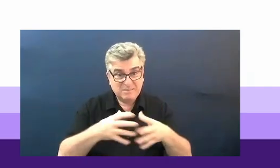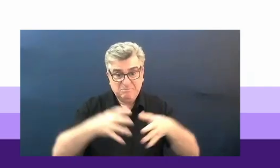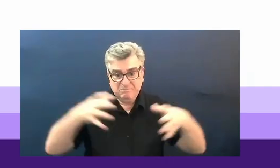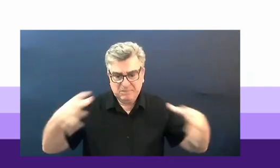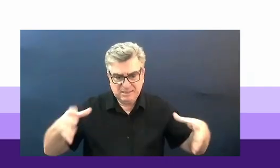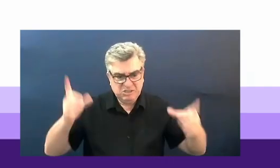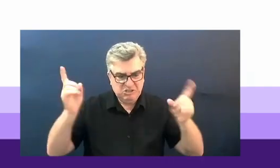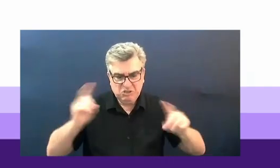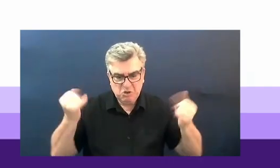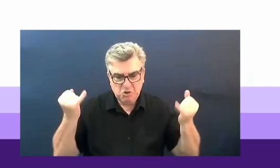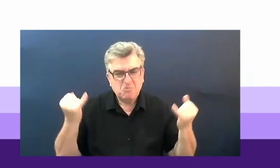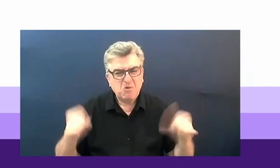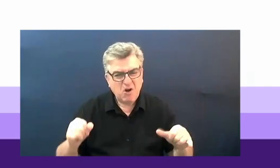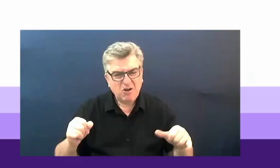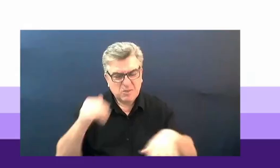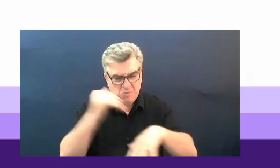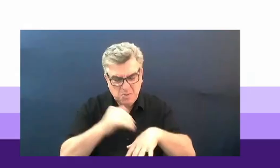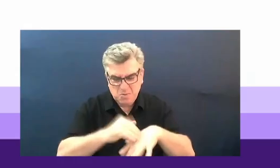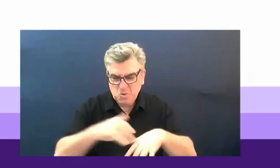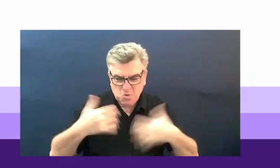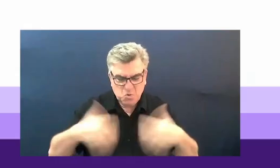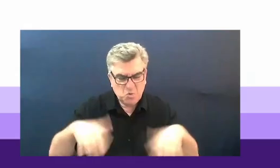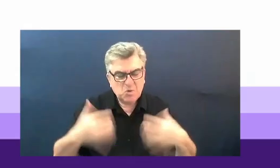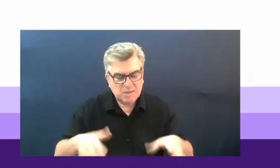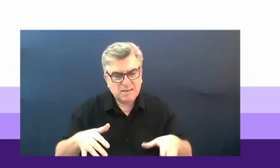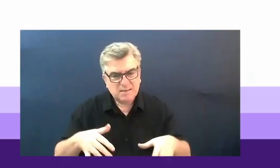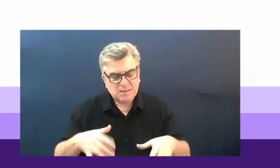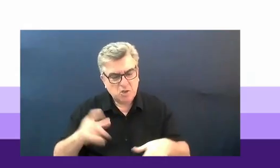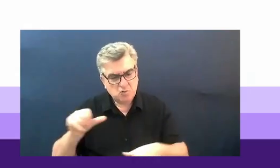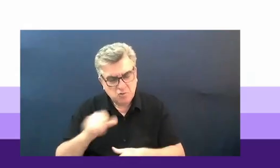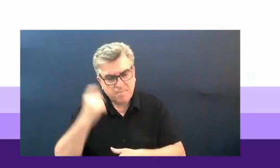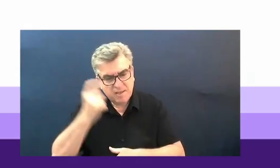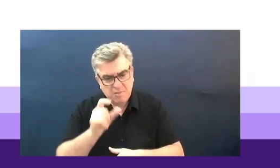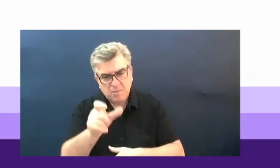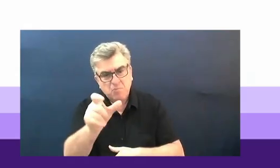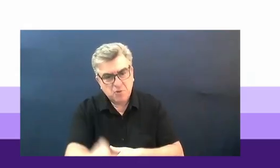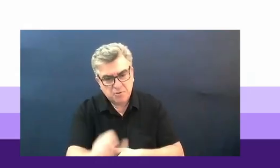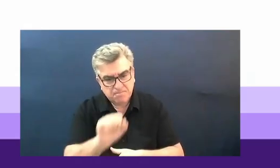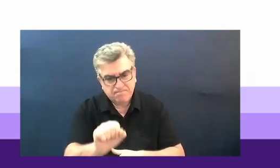at people with intellectual disability around that have doubled the rates of preventable deaths